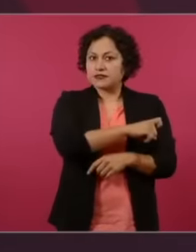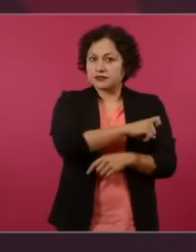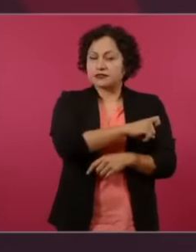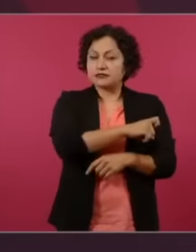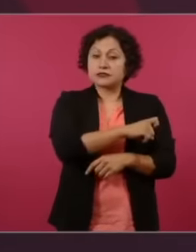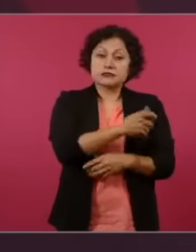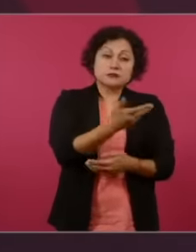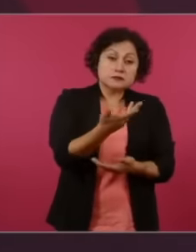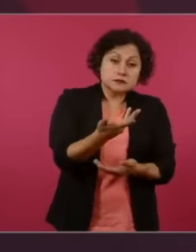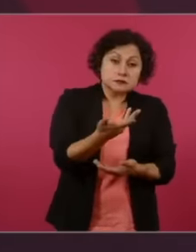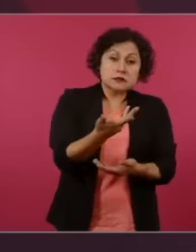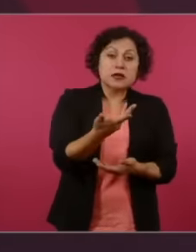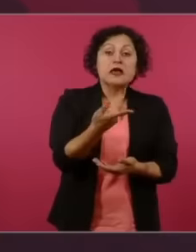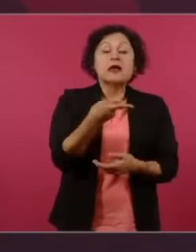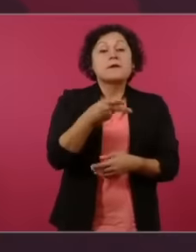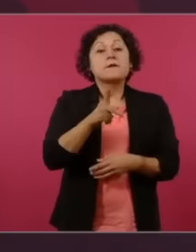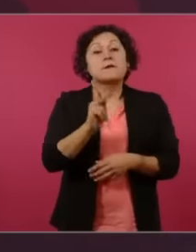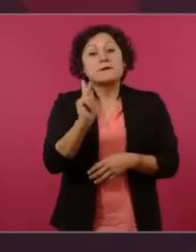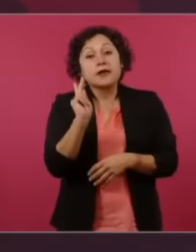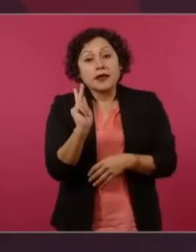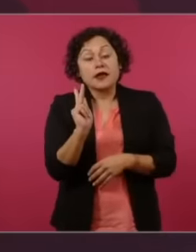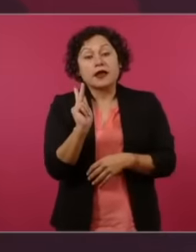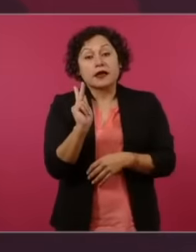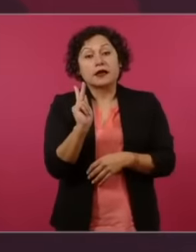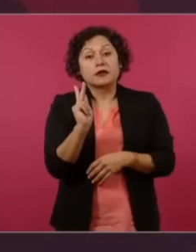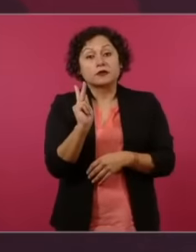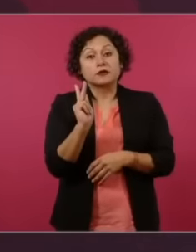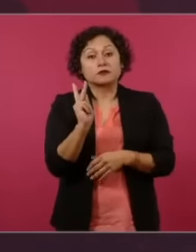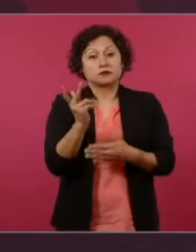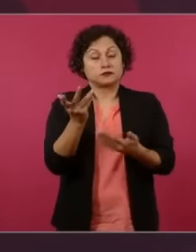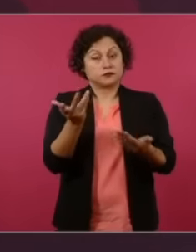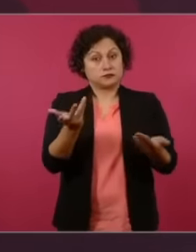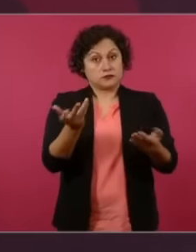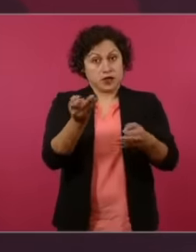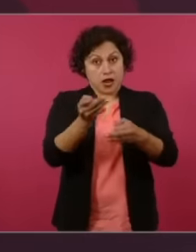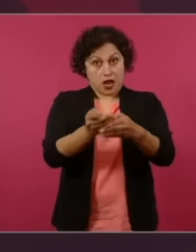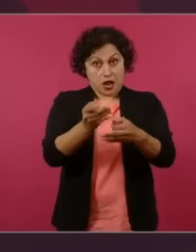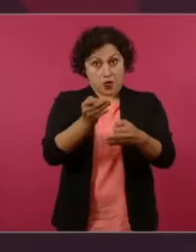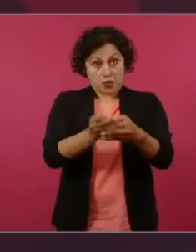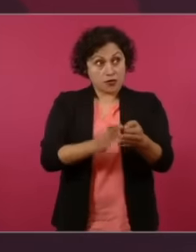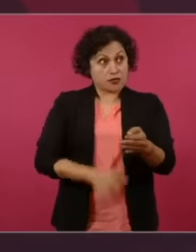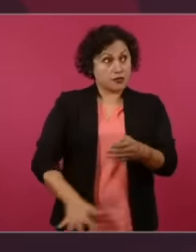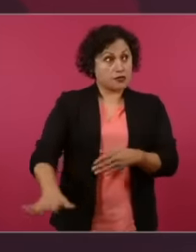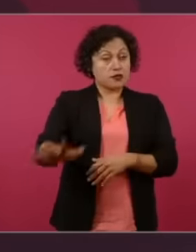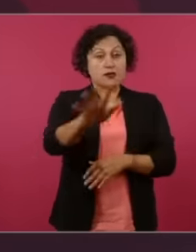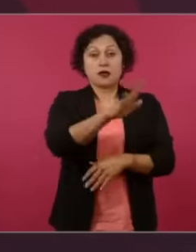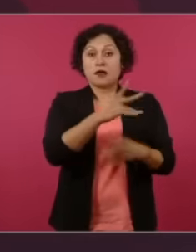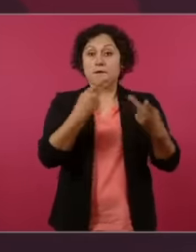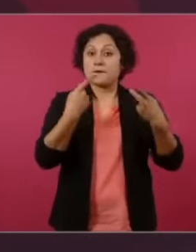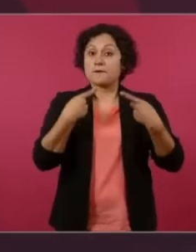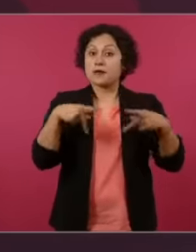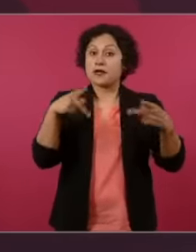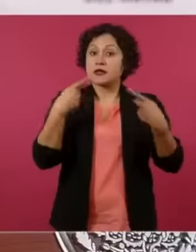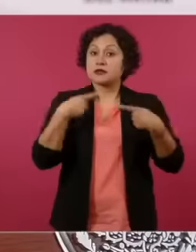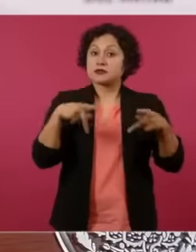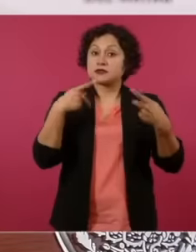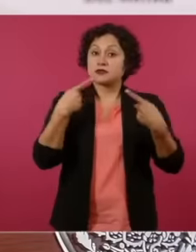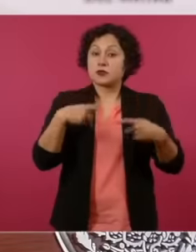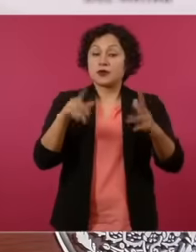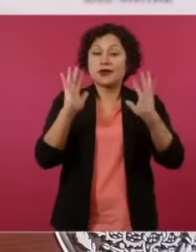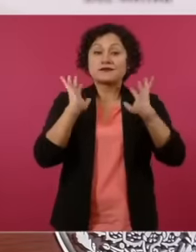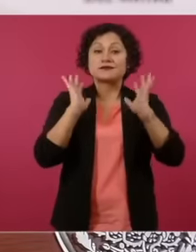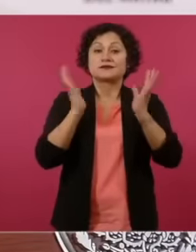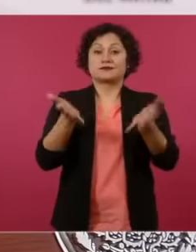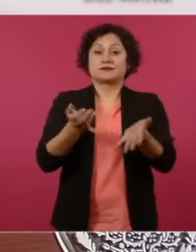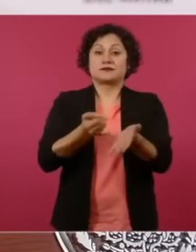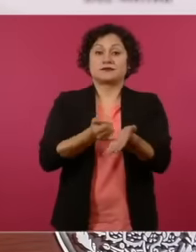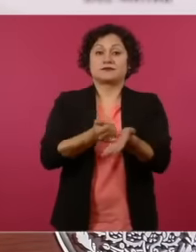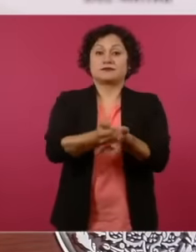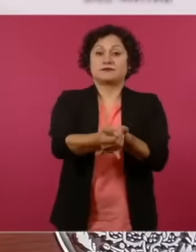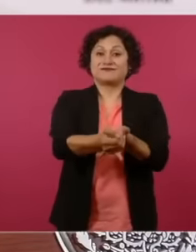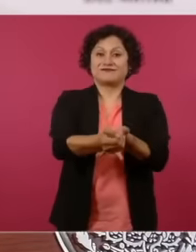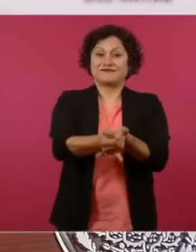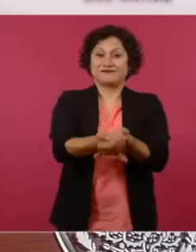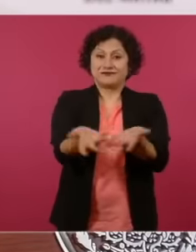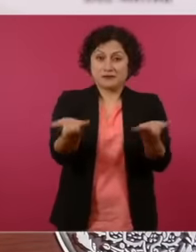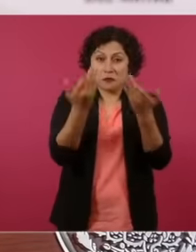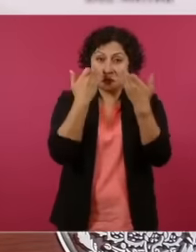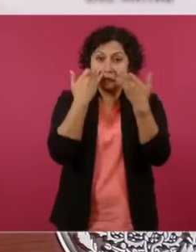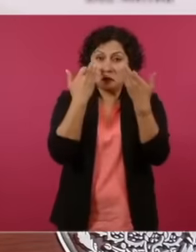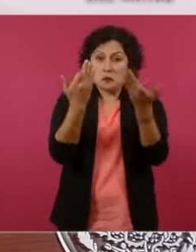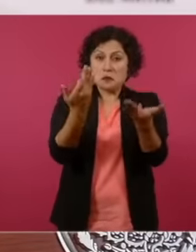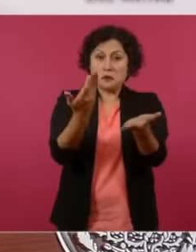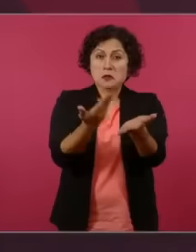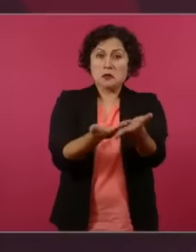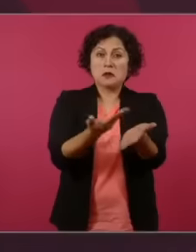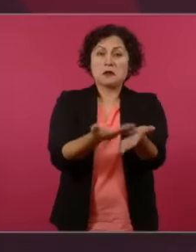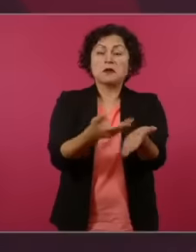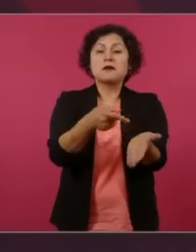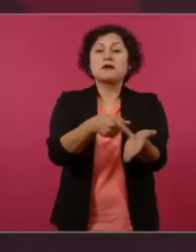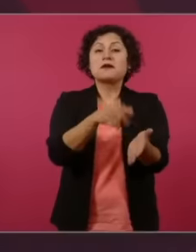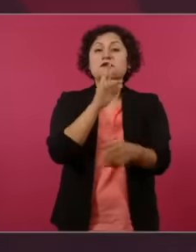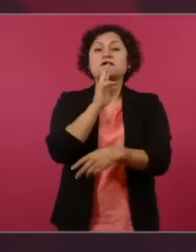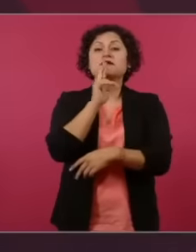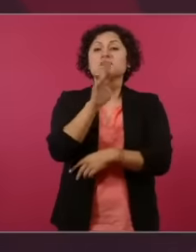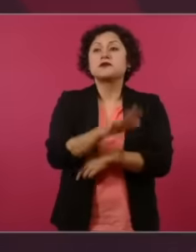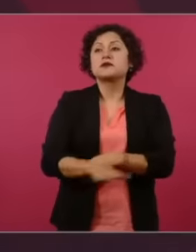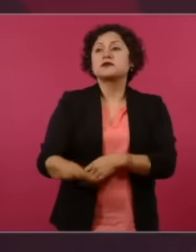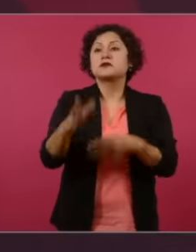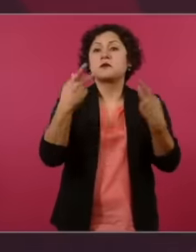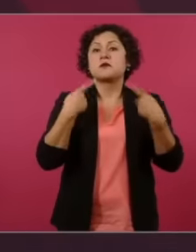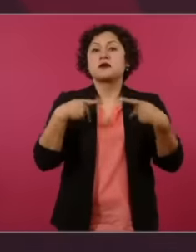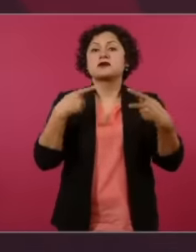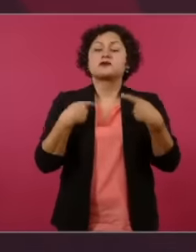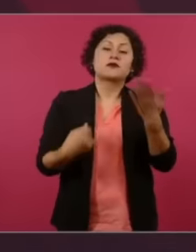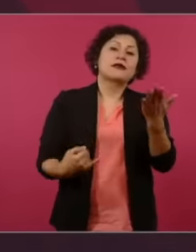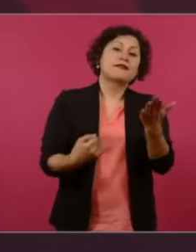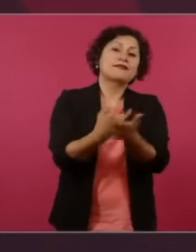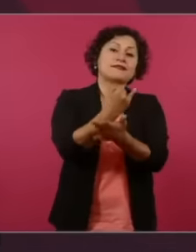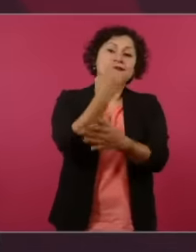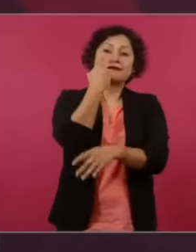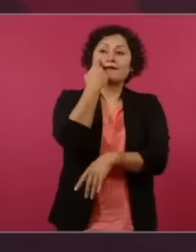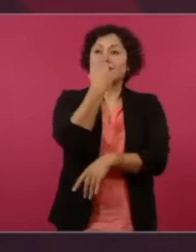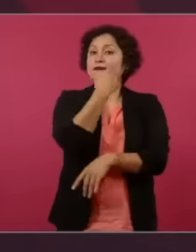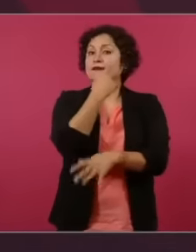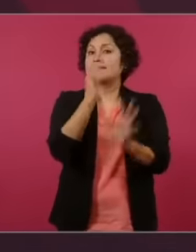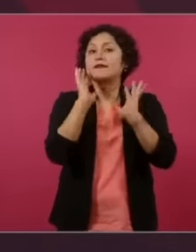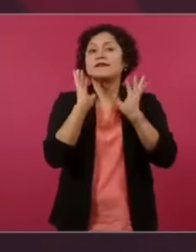people had not chosen as they did Then yes because the right learn